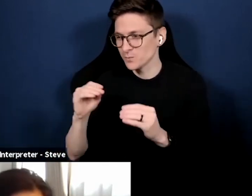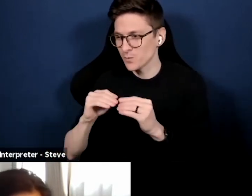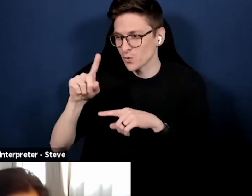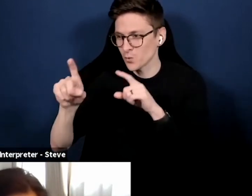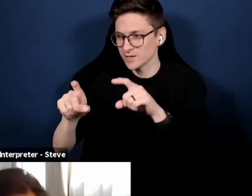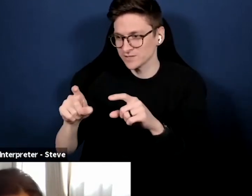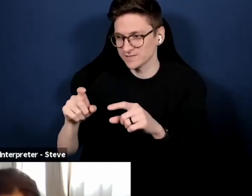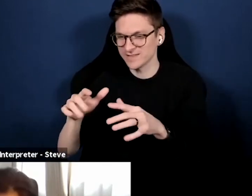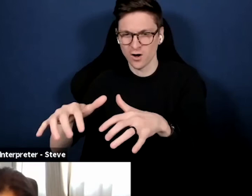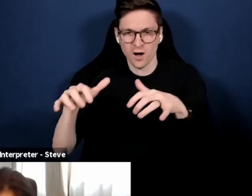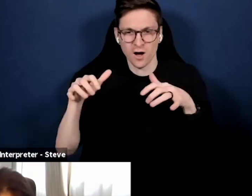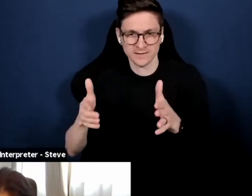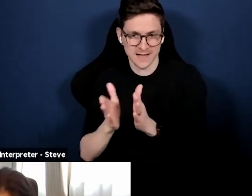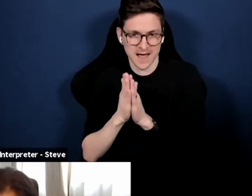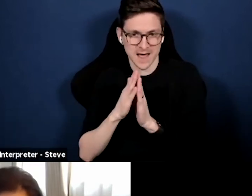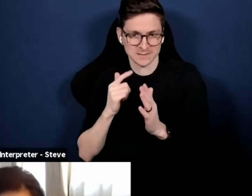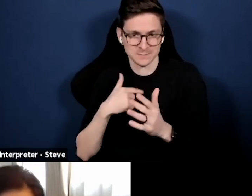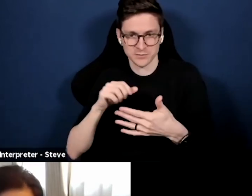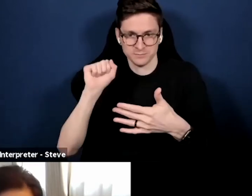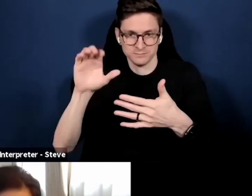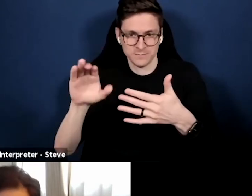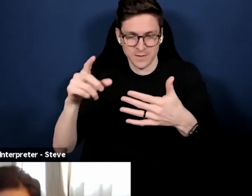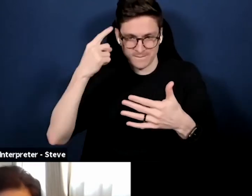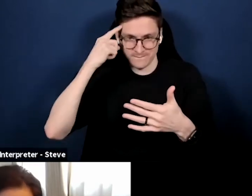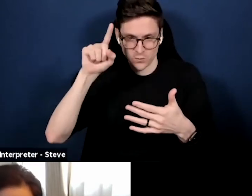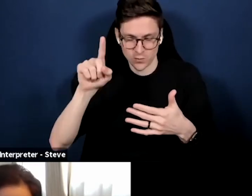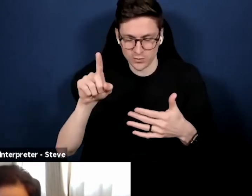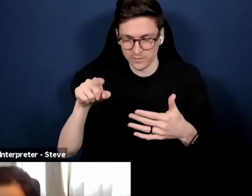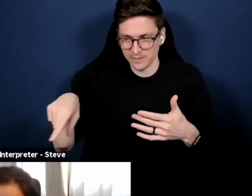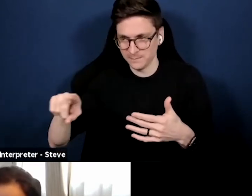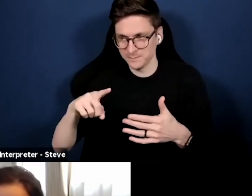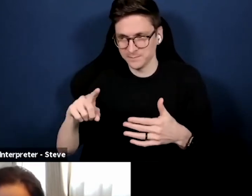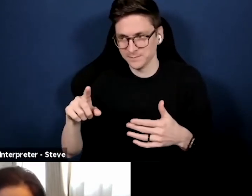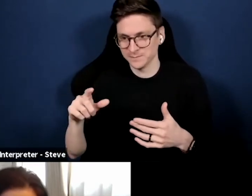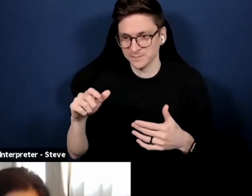to make sure i'm not distorting their questions translating to asl and letting the interpreters